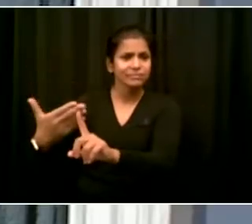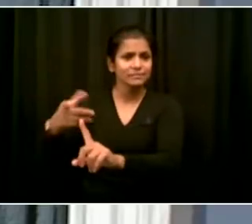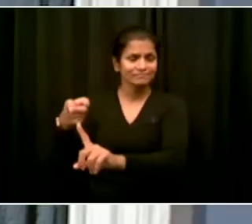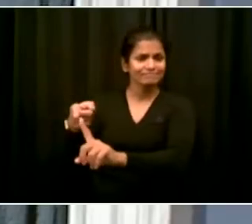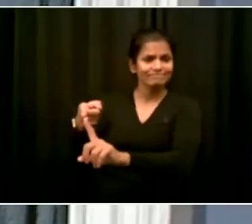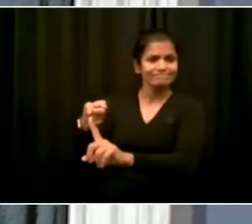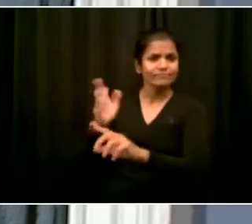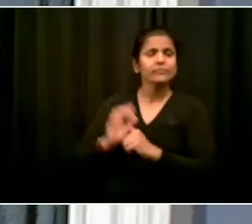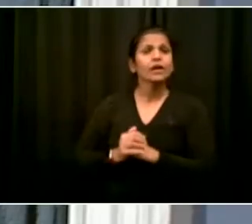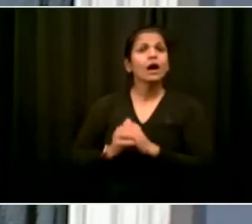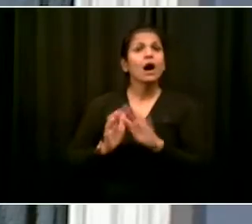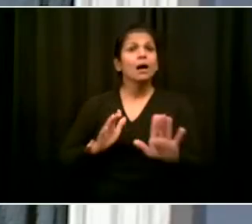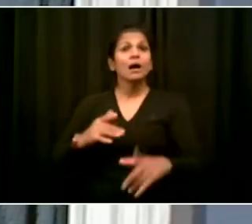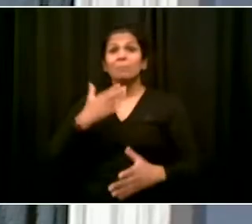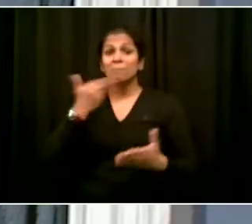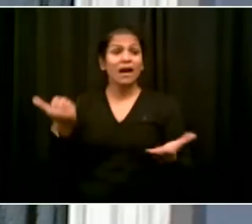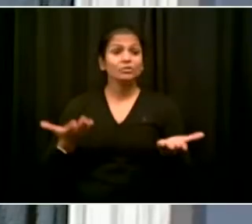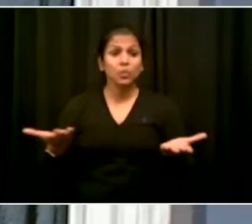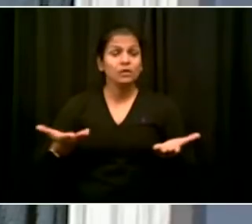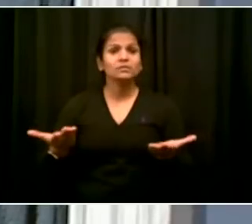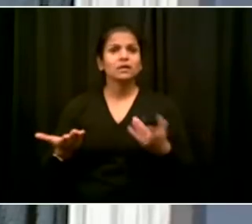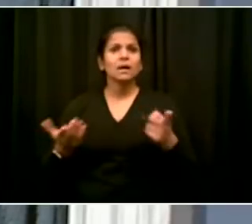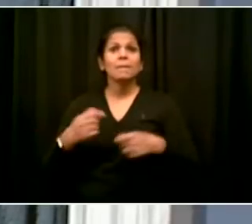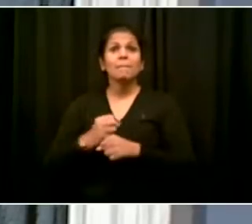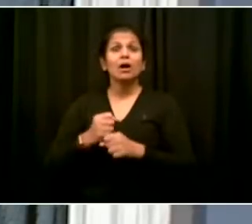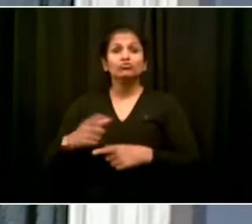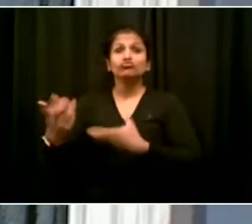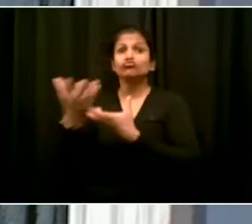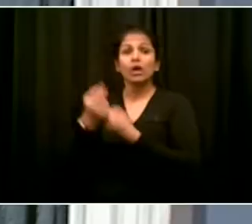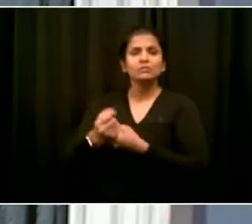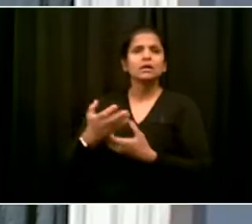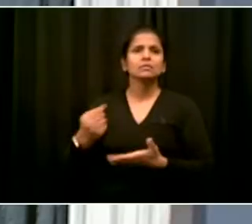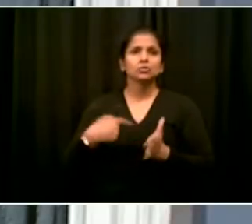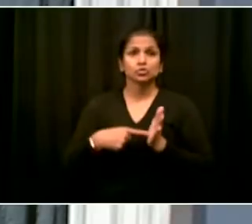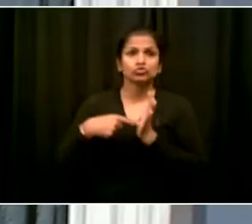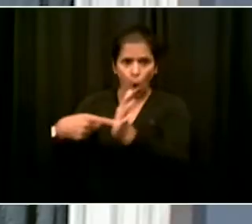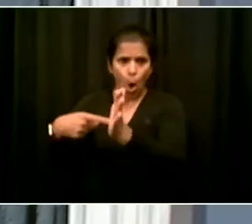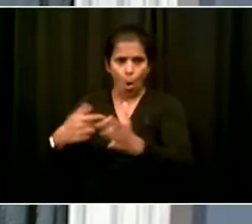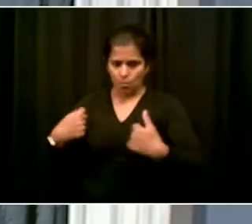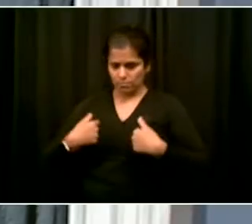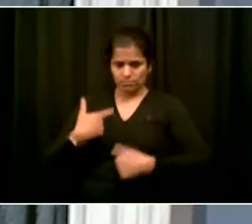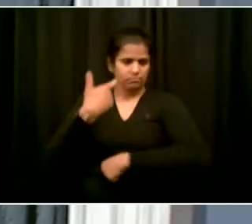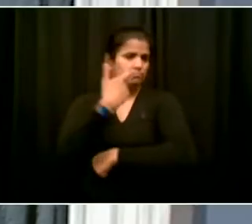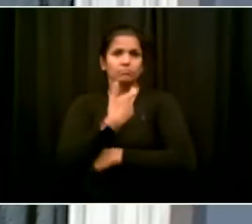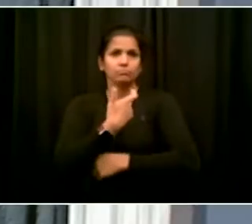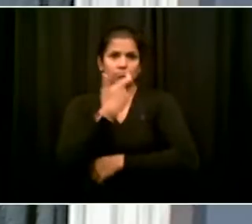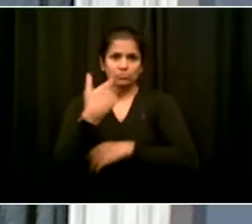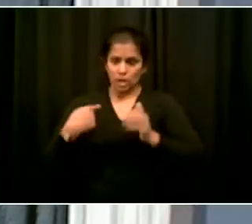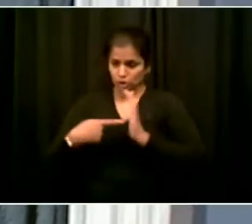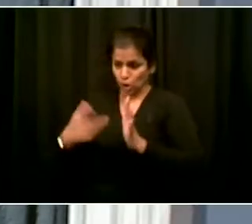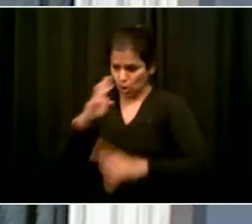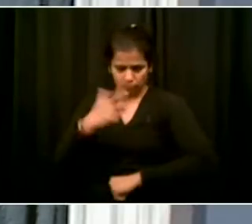PARTICULARLY IN BLACK AND BROWN COMOMUNMITITS.IE THE MOST EFFECTIVE ANTIDOTE IS A